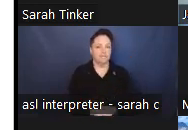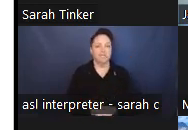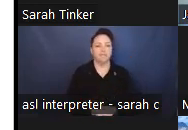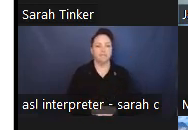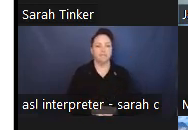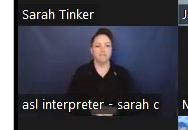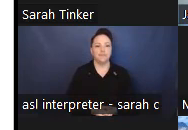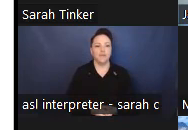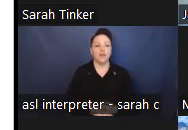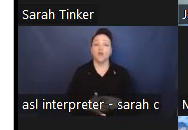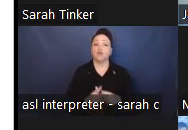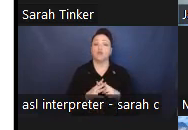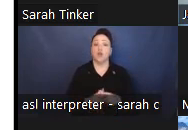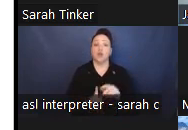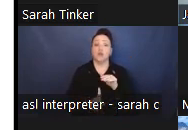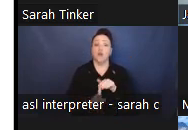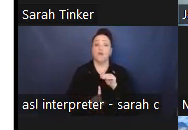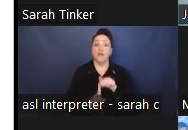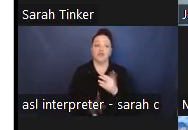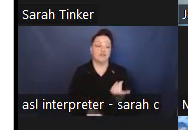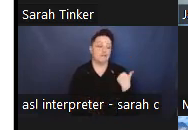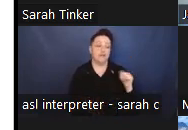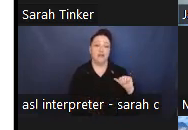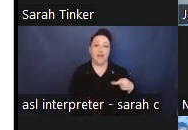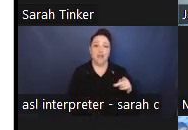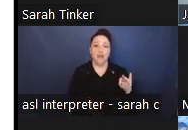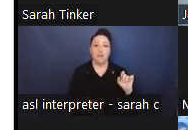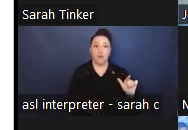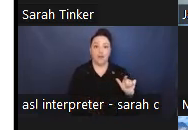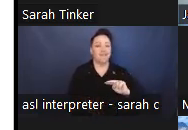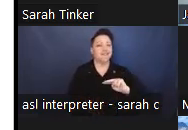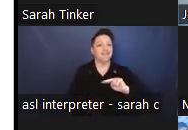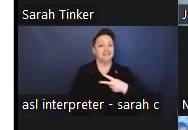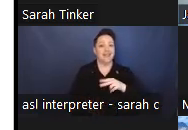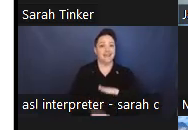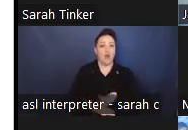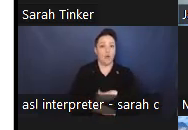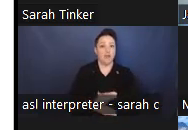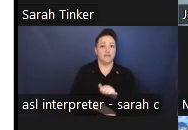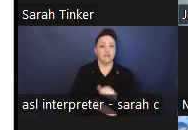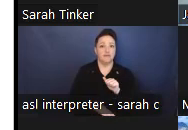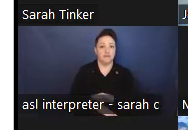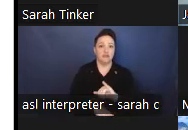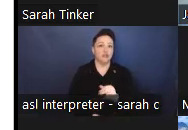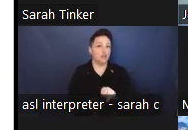We started back in April and second notice the end of June so we have been receiving calls